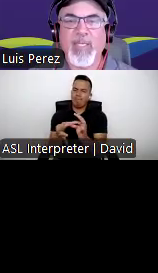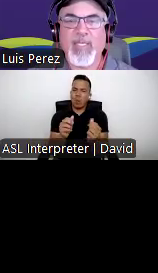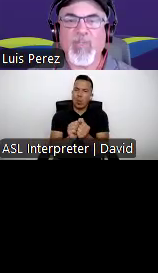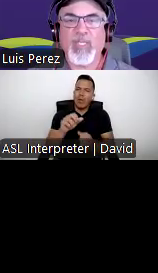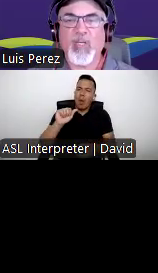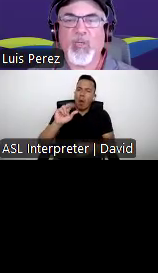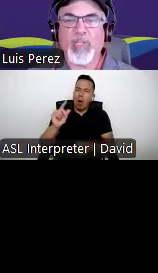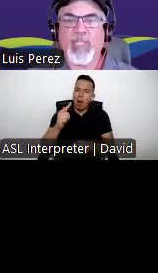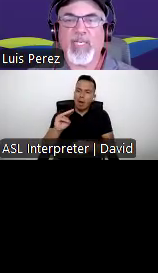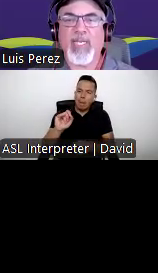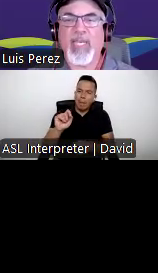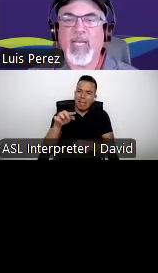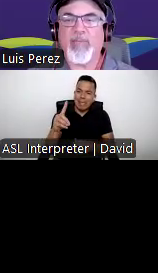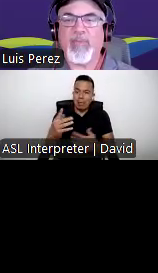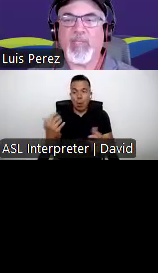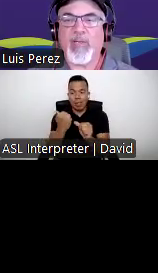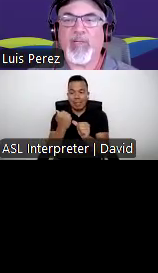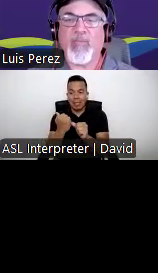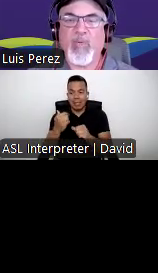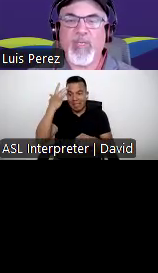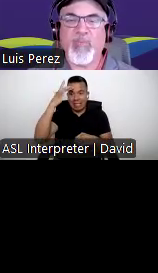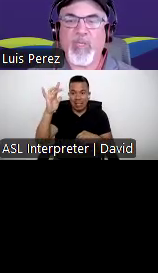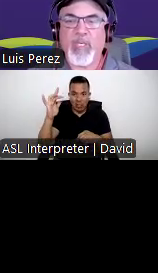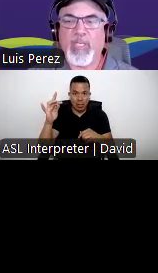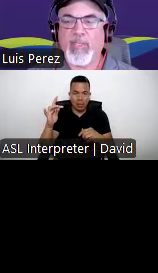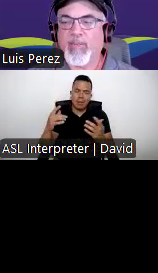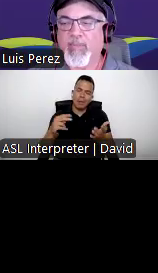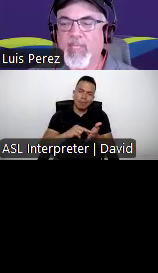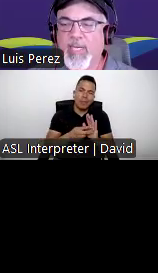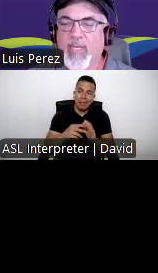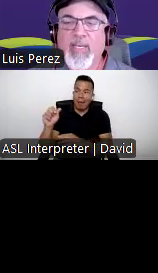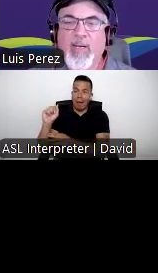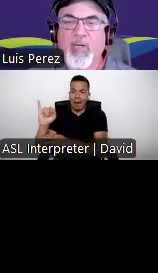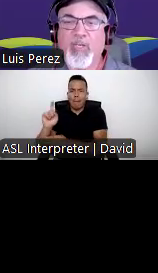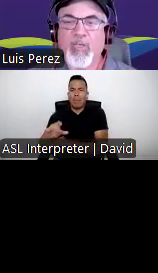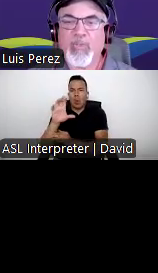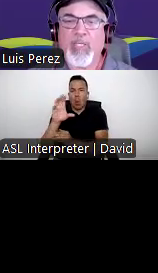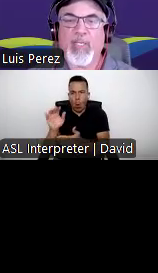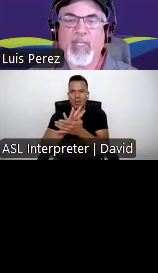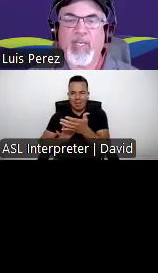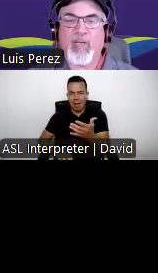is we need to co-design AI from the start with the communities that are going to use it and that are